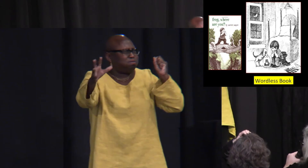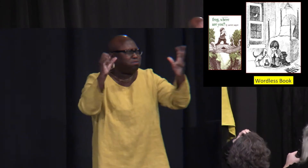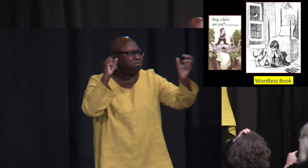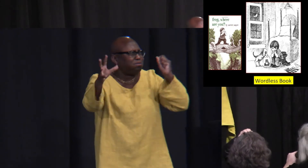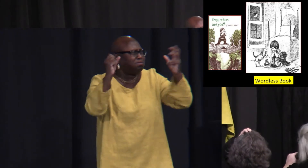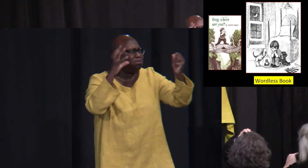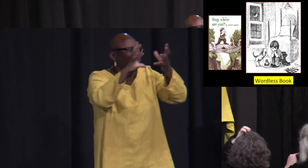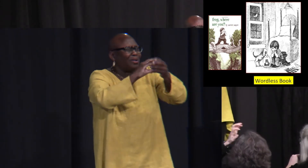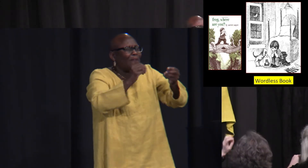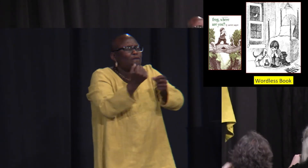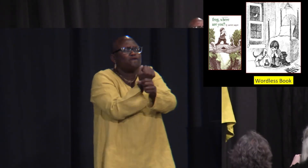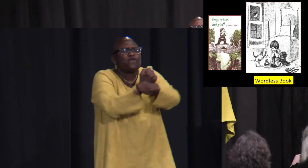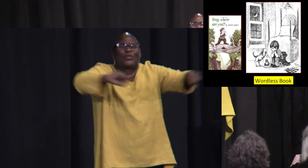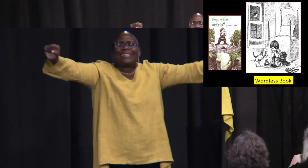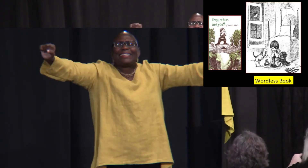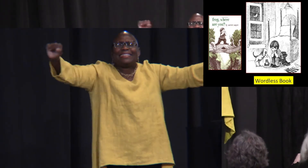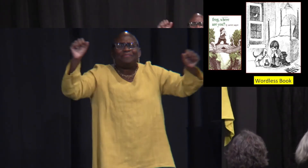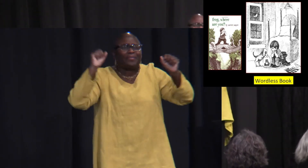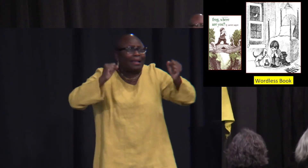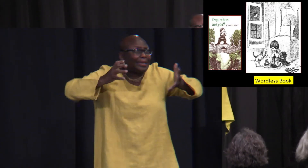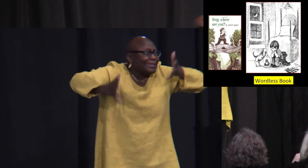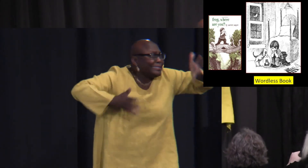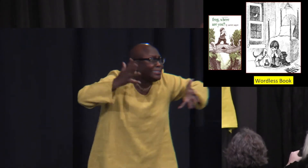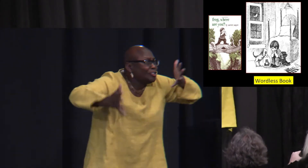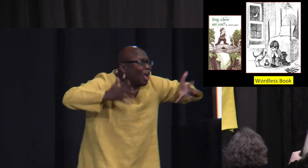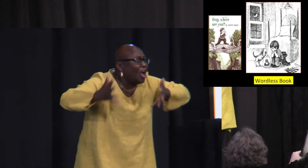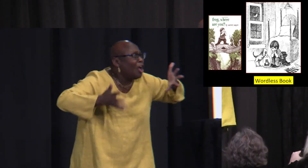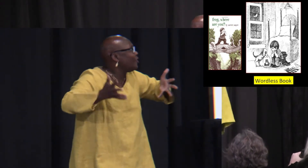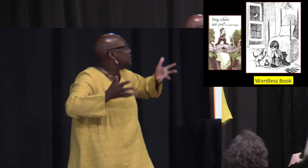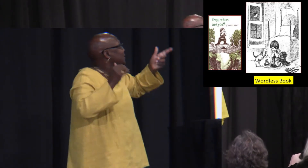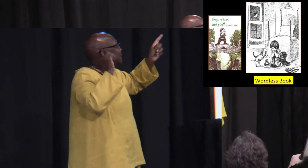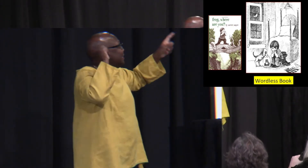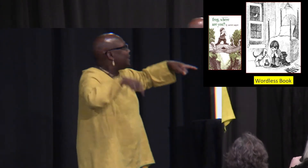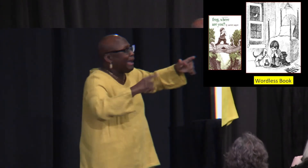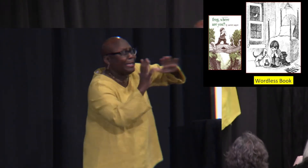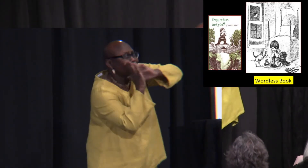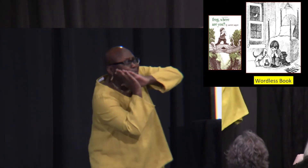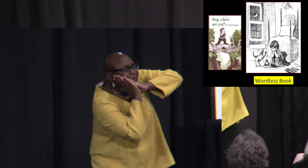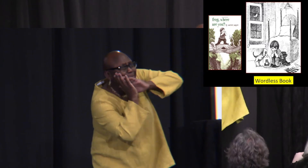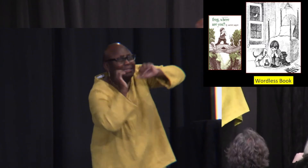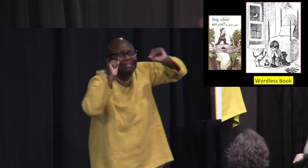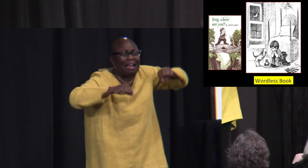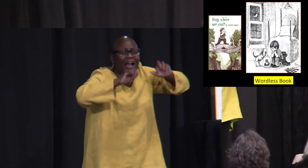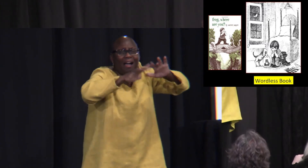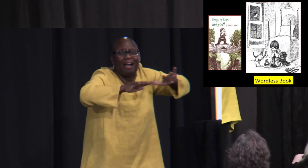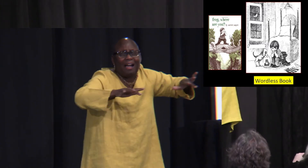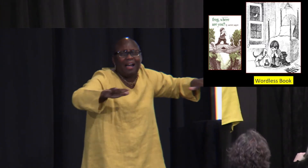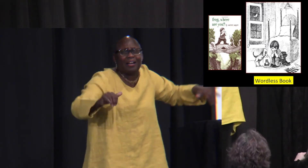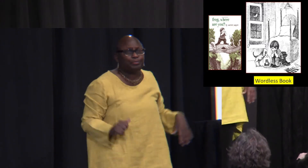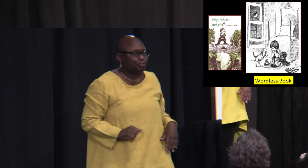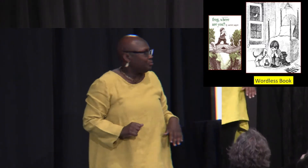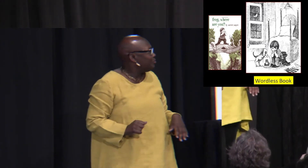I told them what I tell every teacher. Use wordless books. Take the English out of it